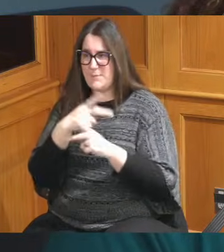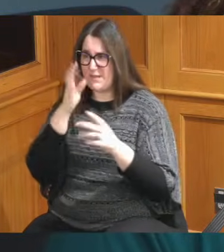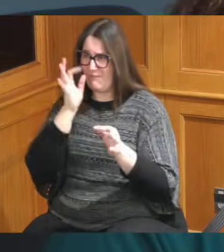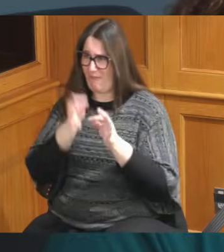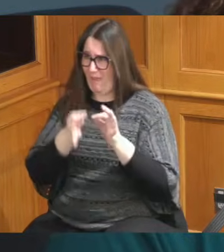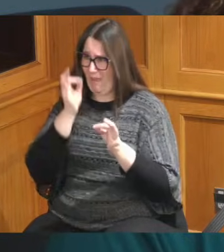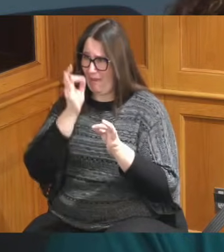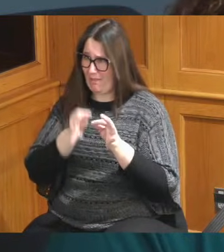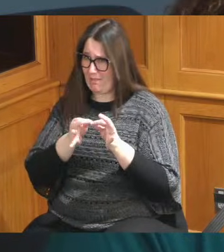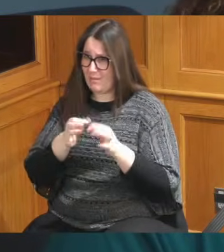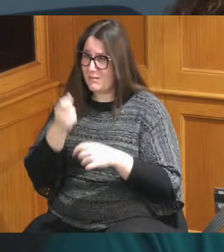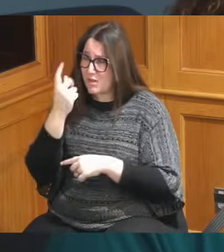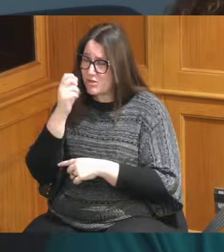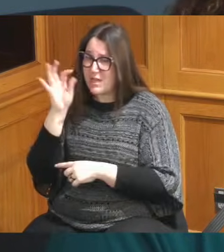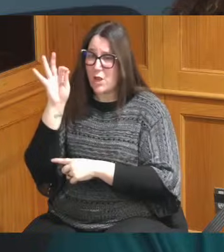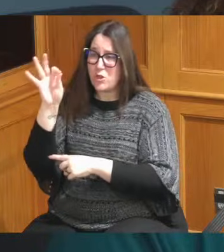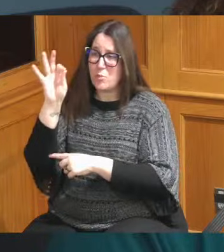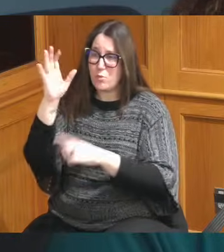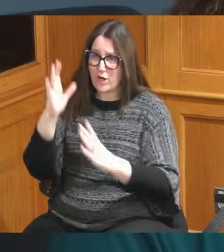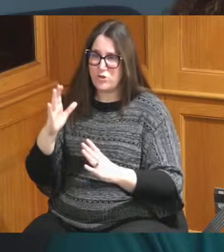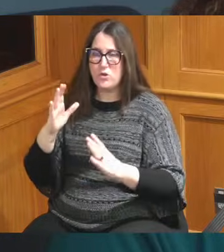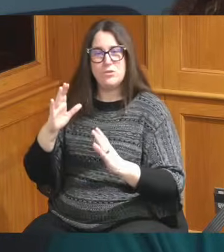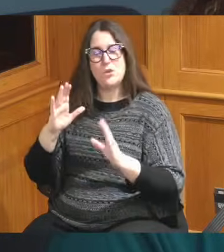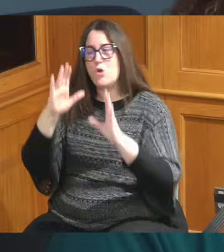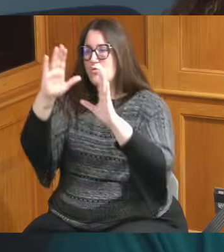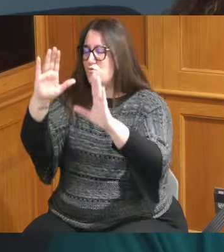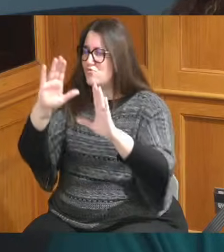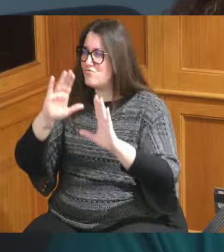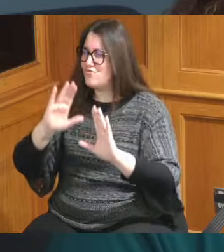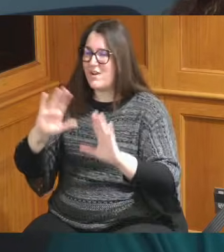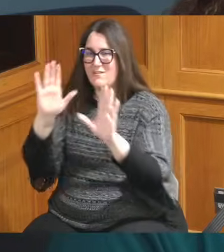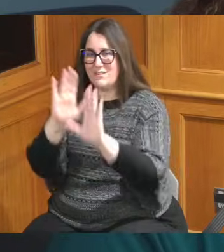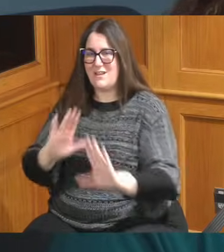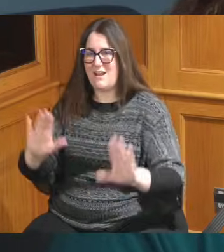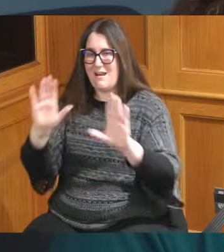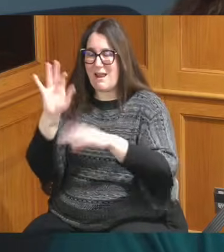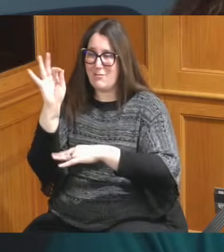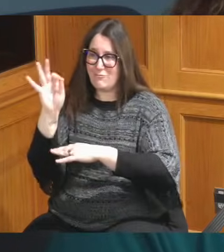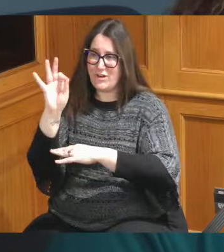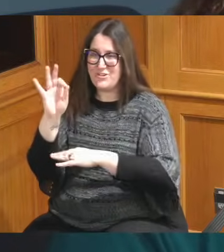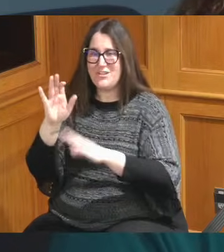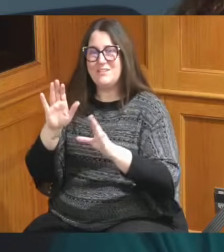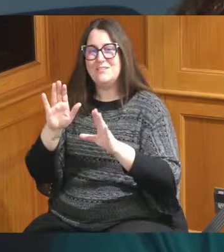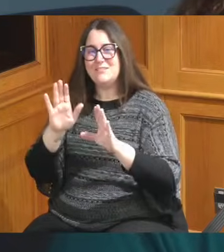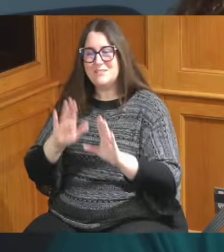the preachers do a great job preaching on Sunday mornings and Sunday schools. But when the first